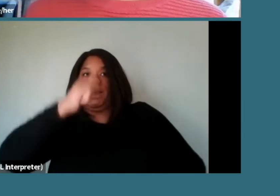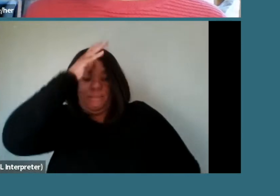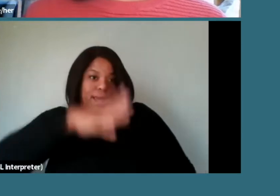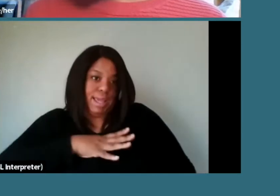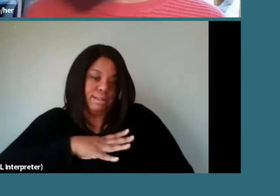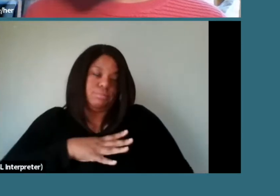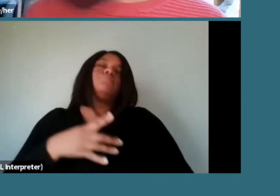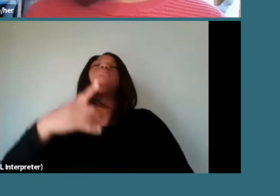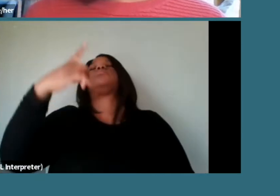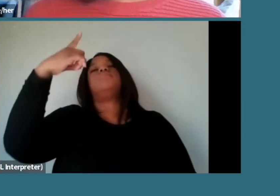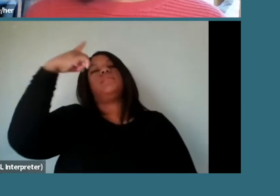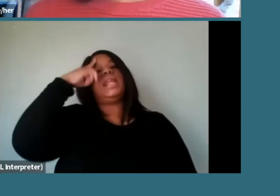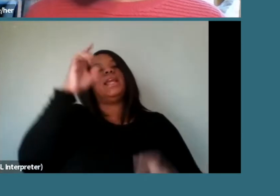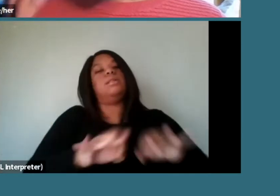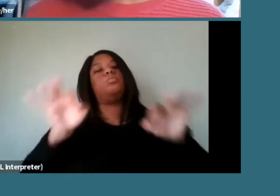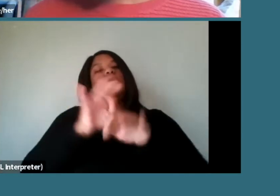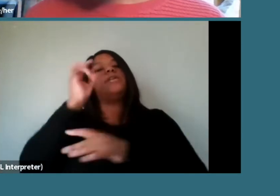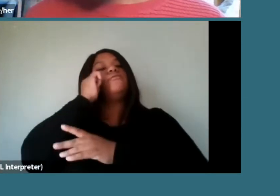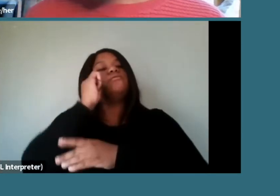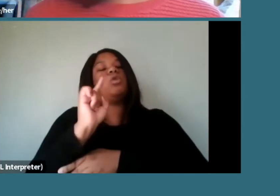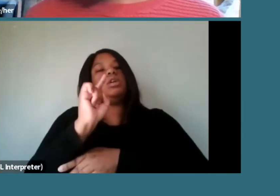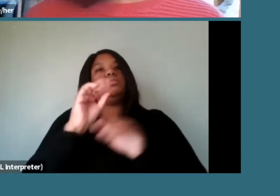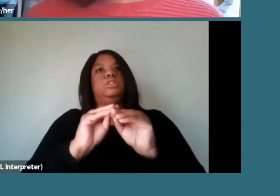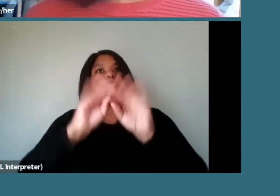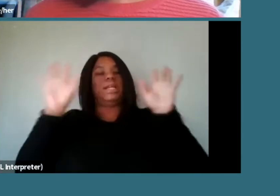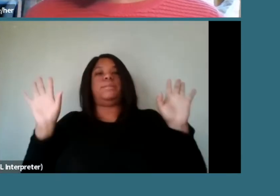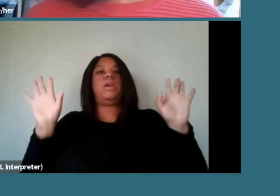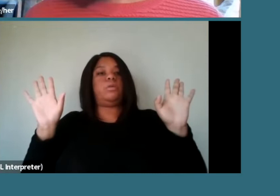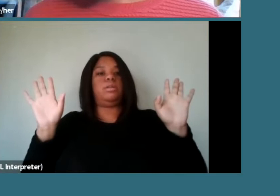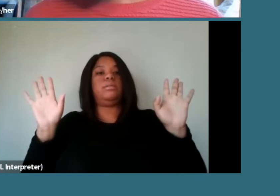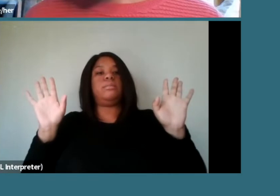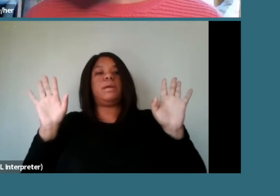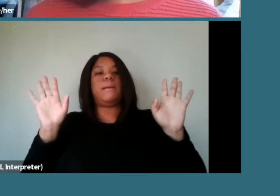it can be important to be transparent about making those kinds of mistakes